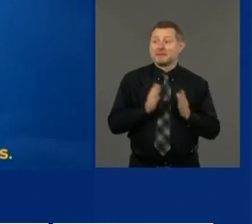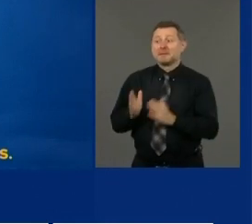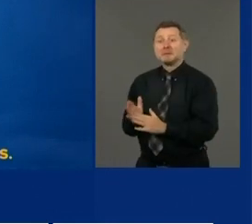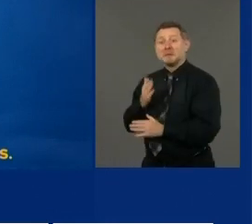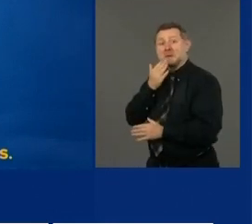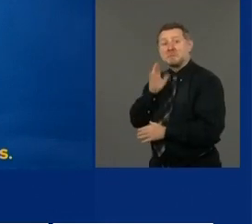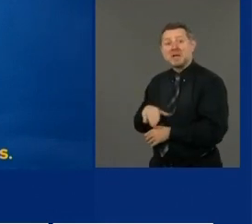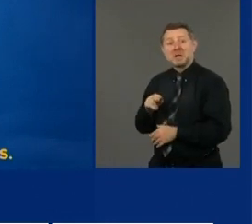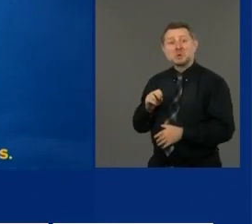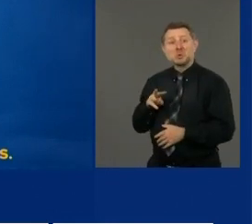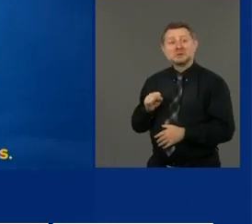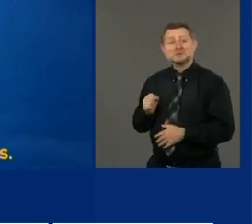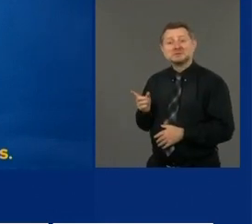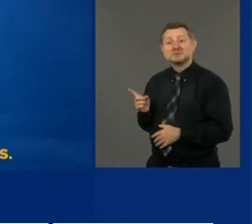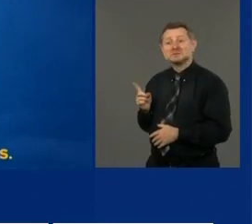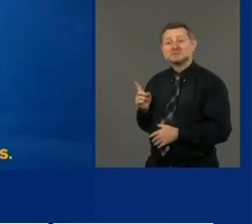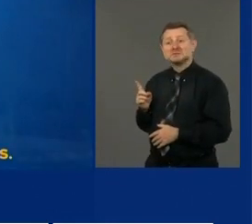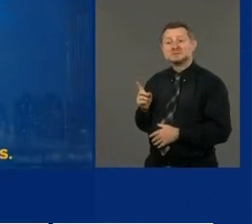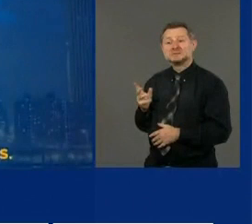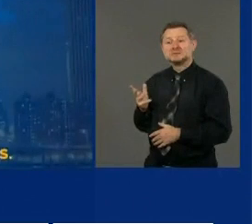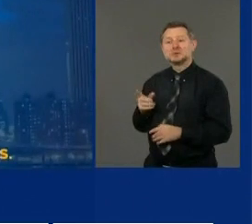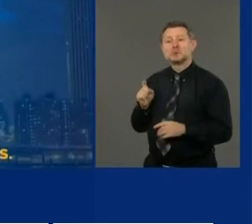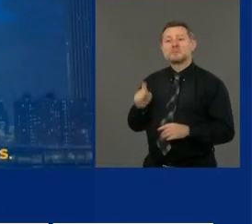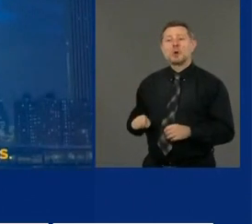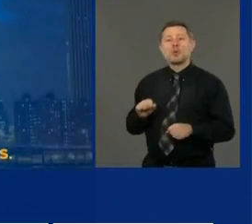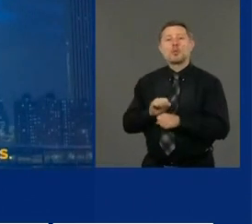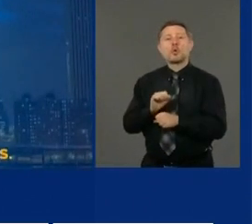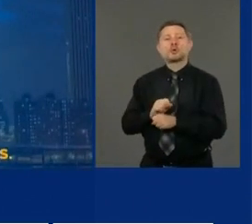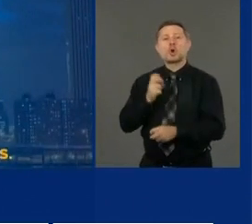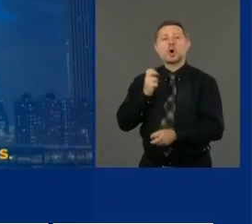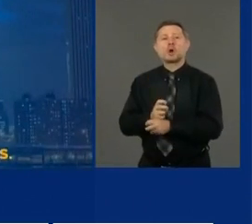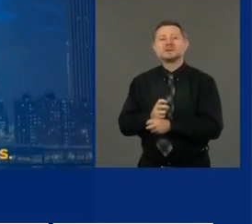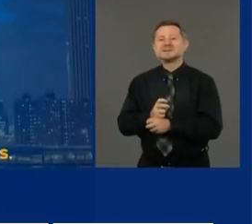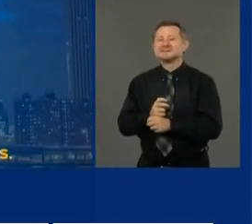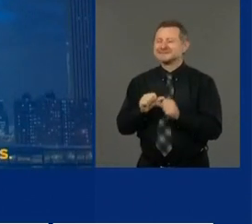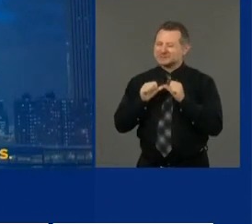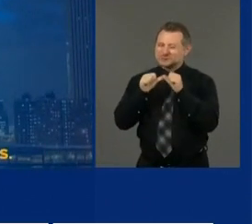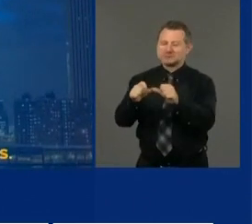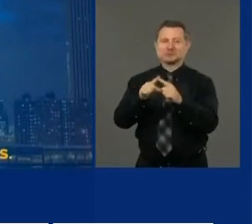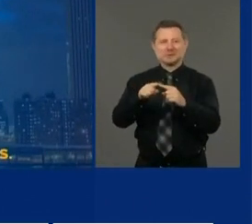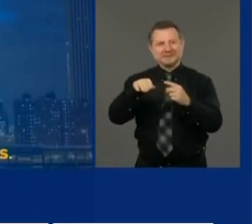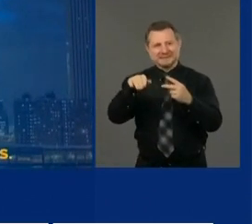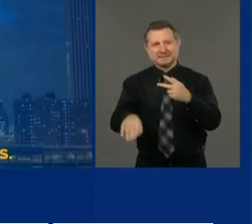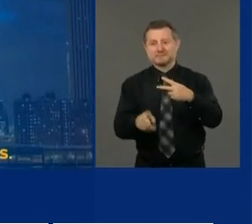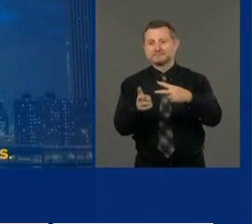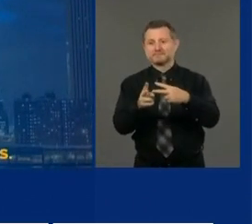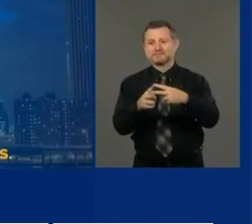WHAT'S THE BAD NEWS? WELL, OUR NUMBERS ARE A GOOD.